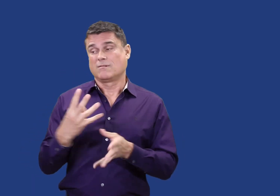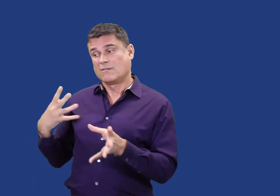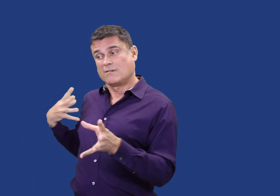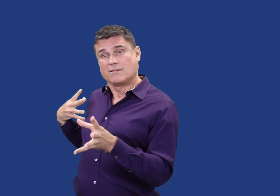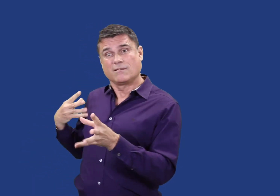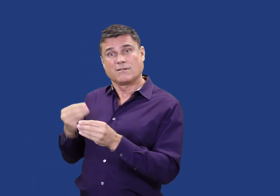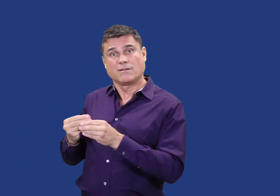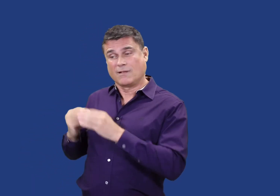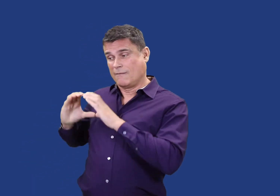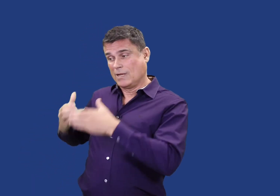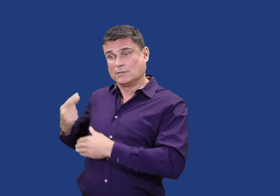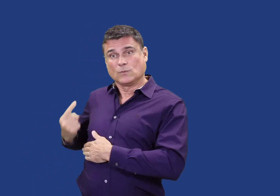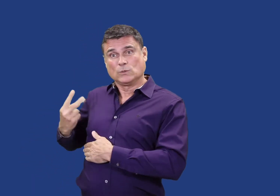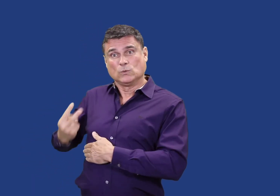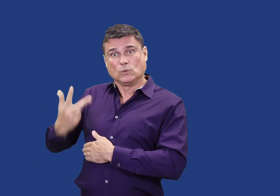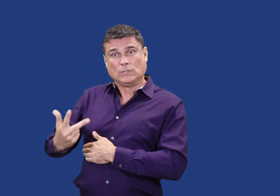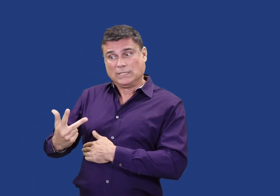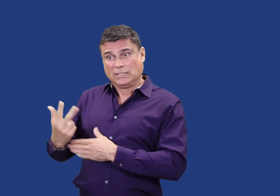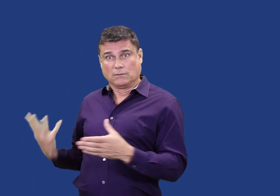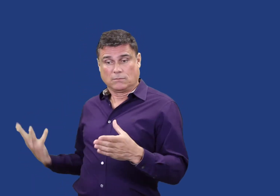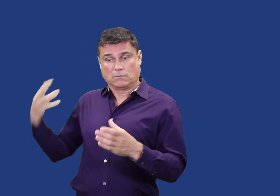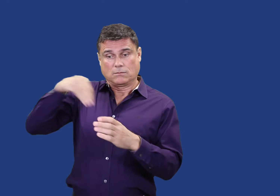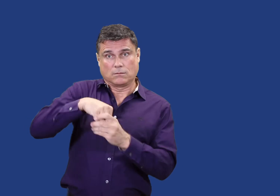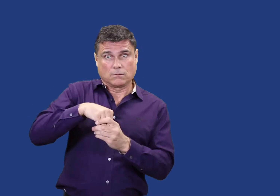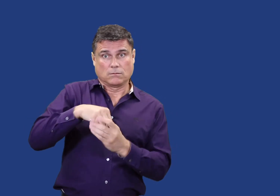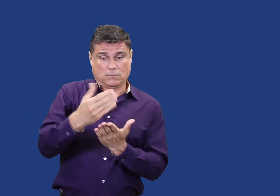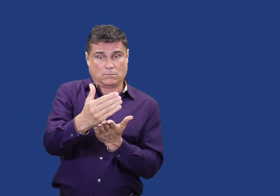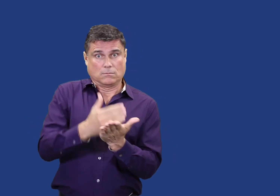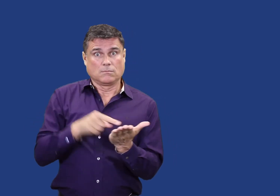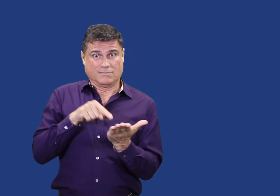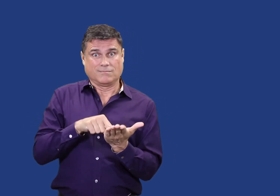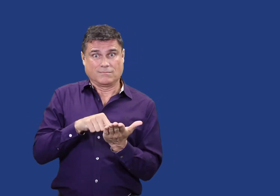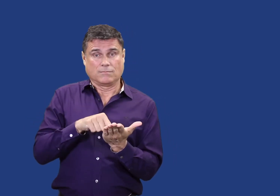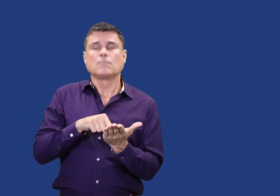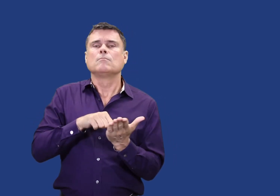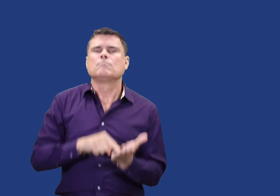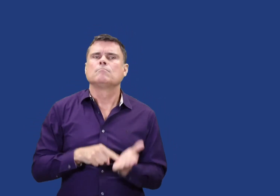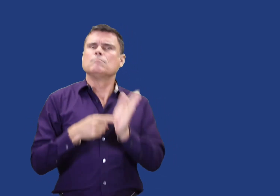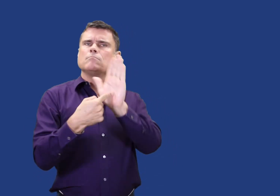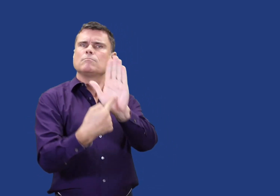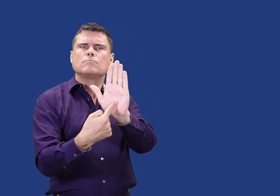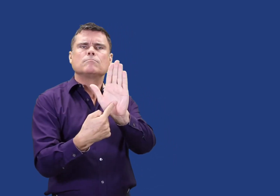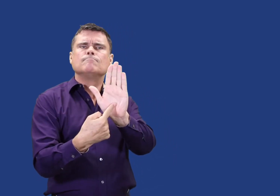COMMUNICATE THE INPUT ON THE PROPOSED MODEL